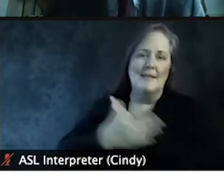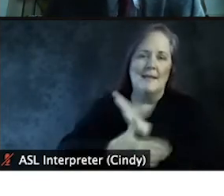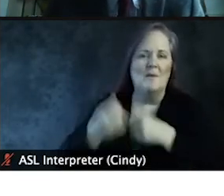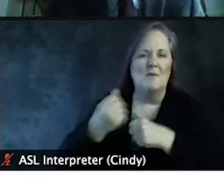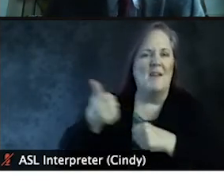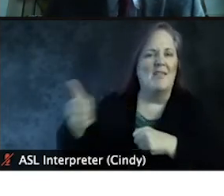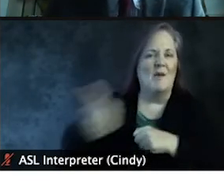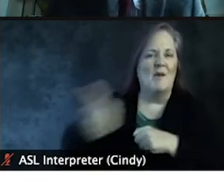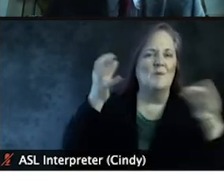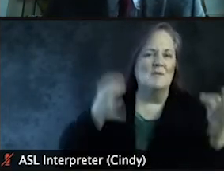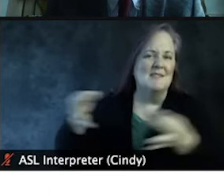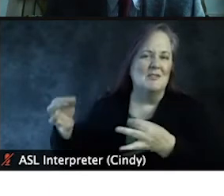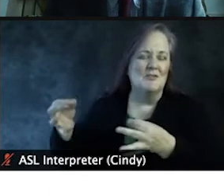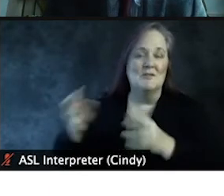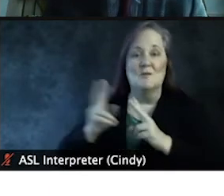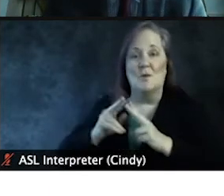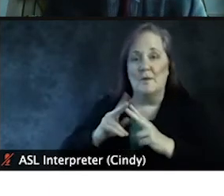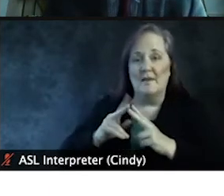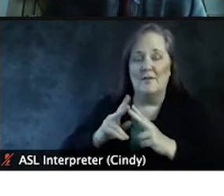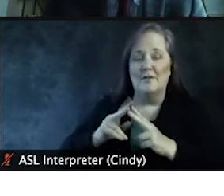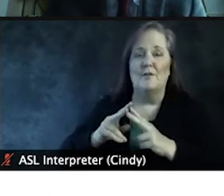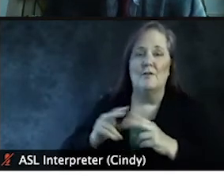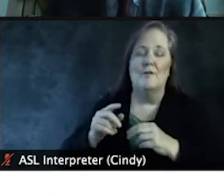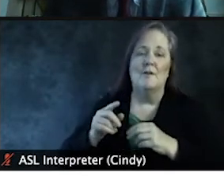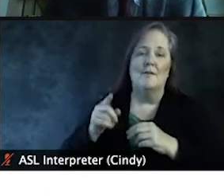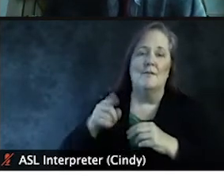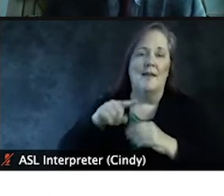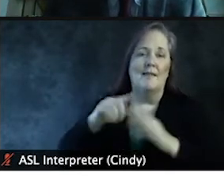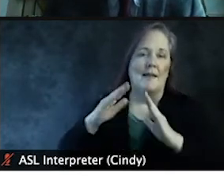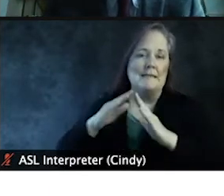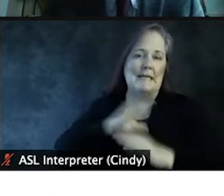And the state attorney general says that this new law means